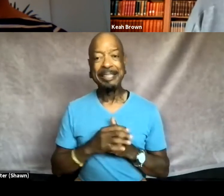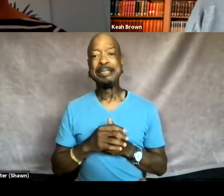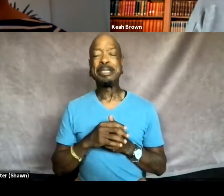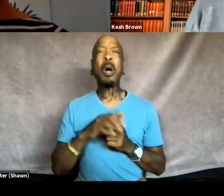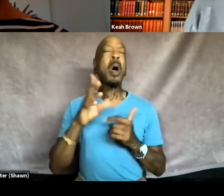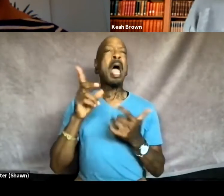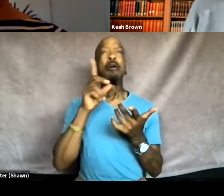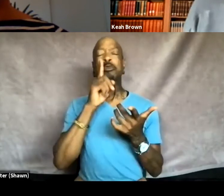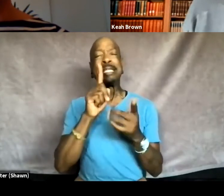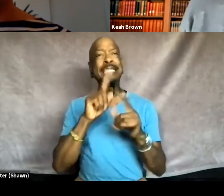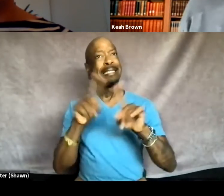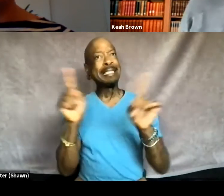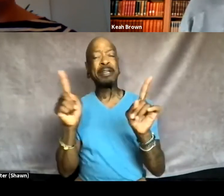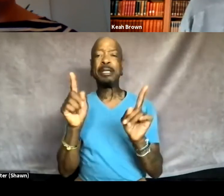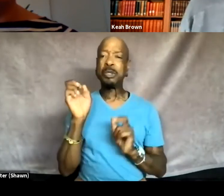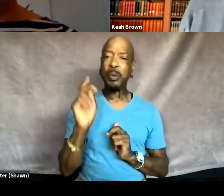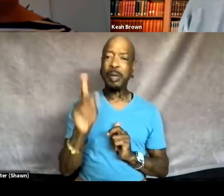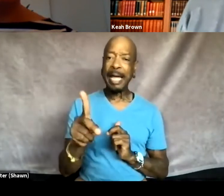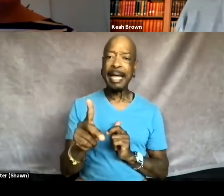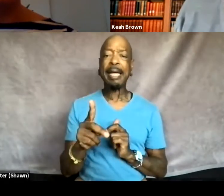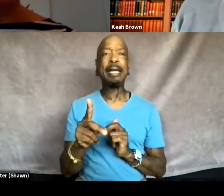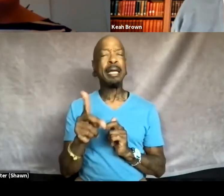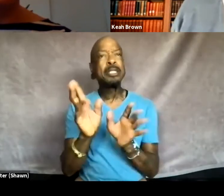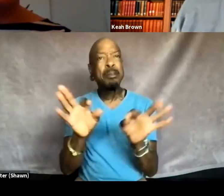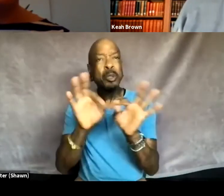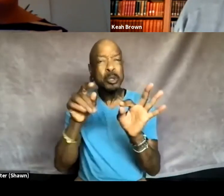Keah Brown: it's okay if it matter to you, I understand why it might have but to me it